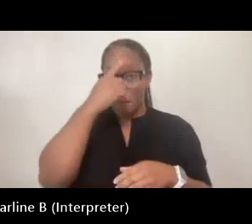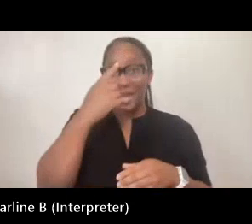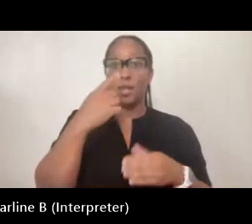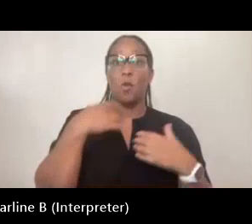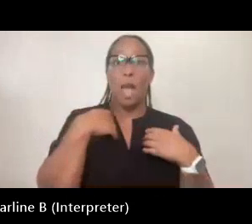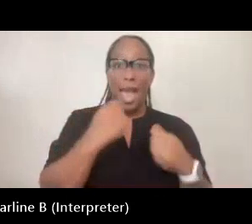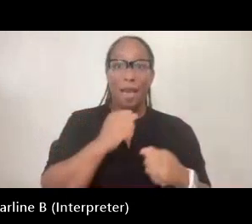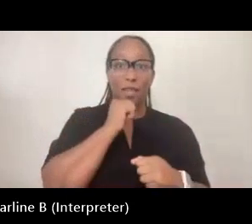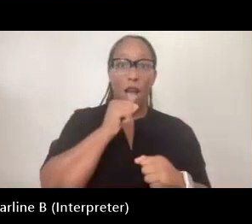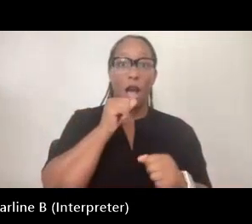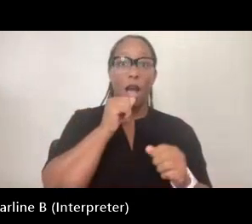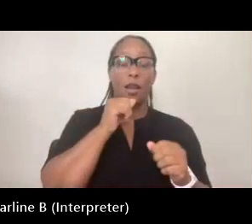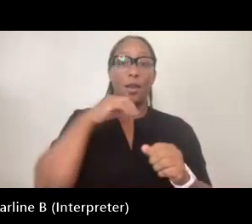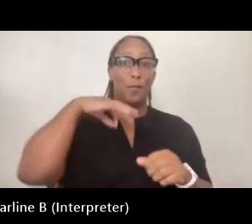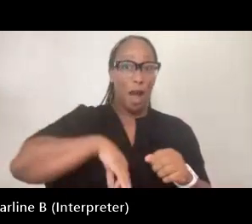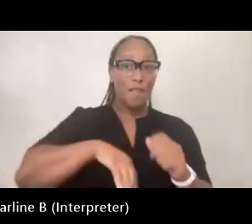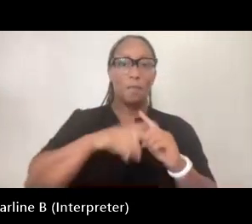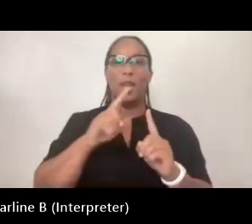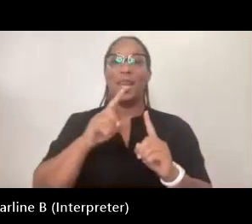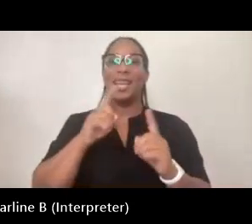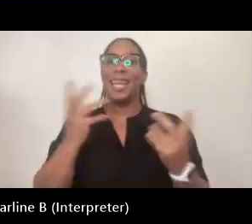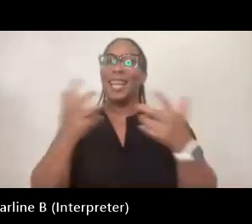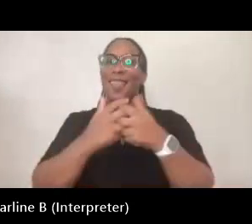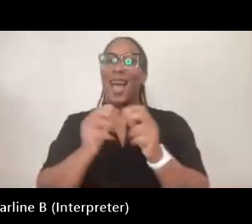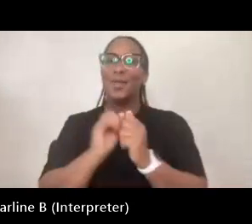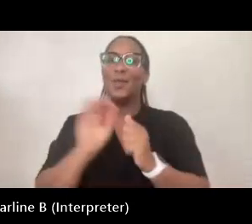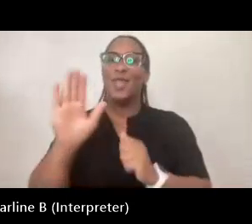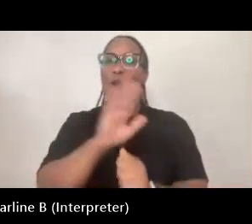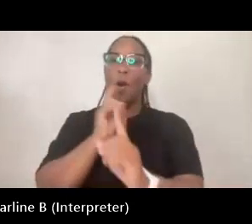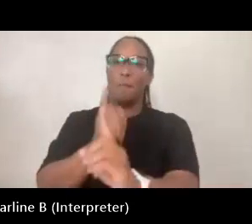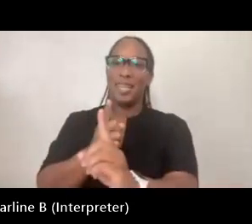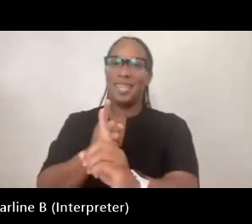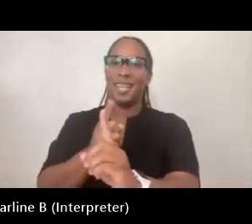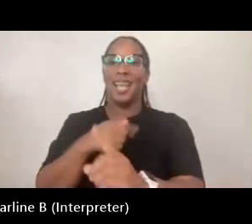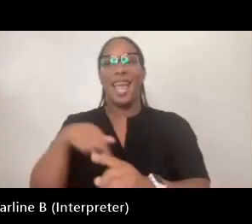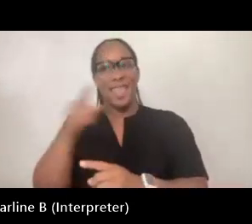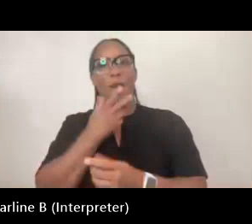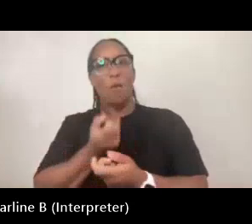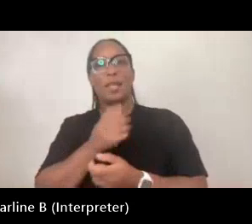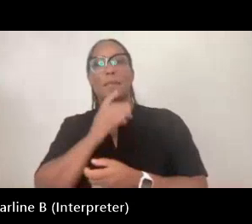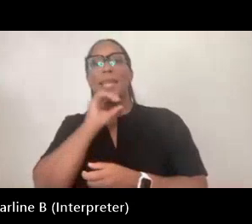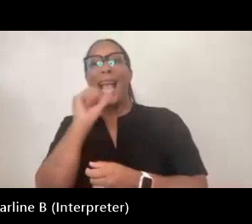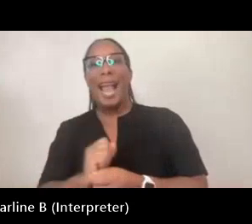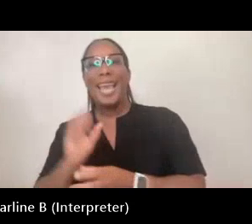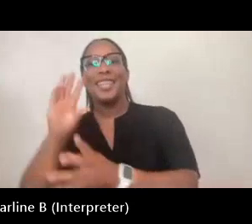But they are mission aligned with what you are doing and they want to be more age inclusive.